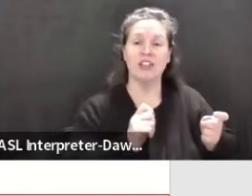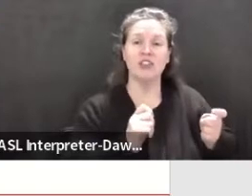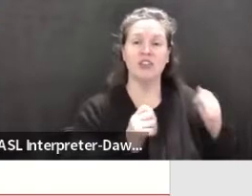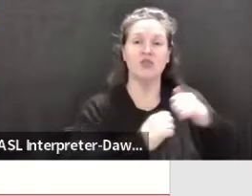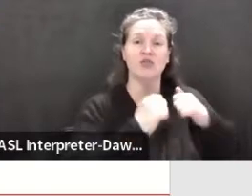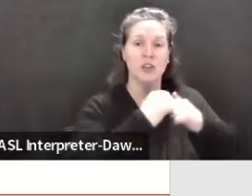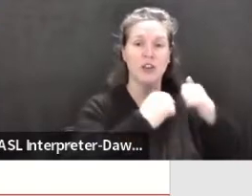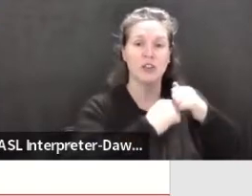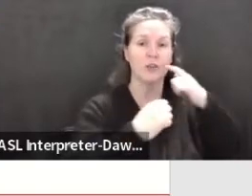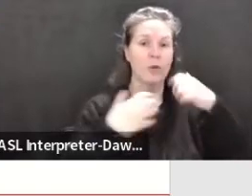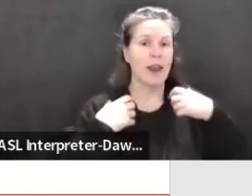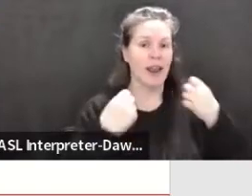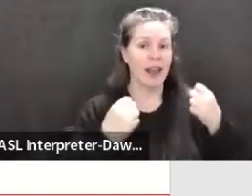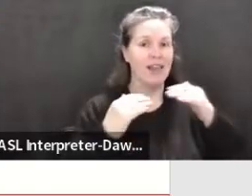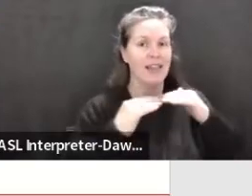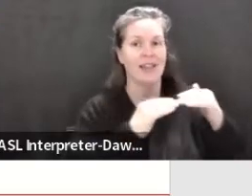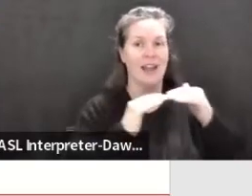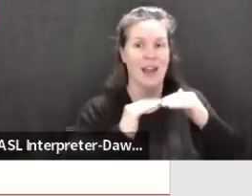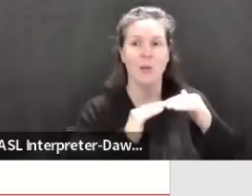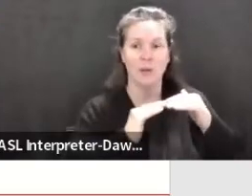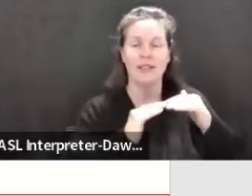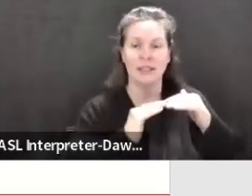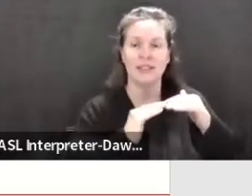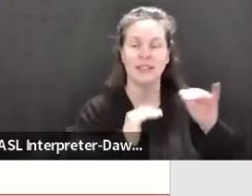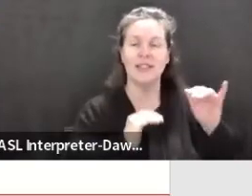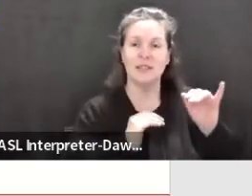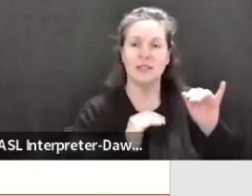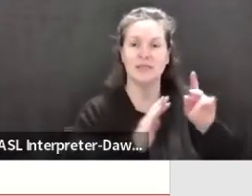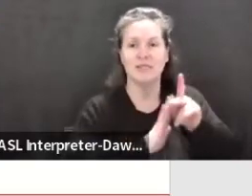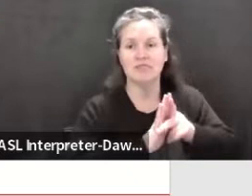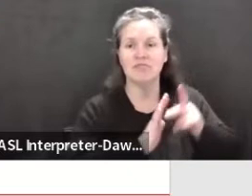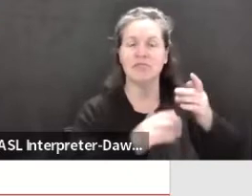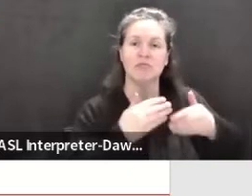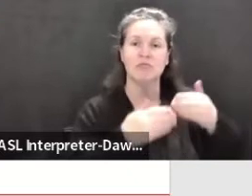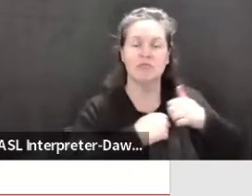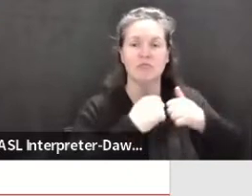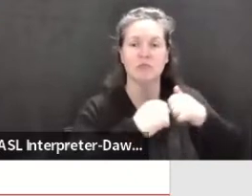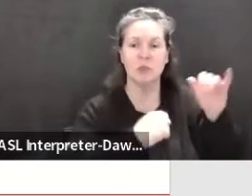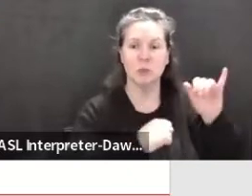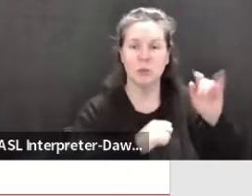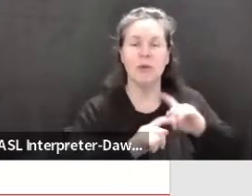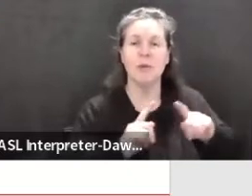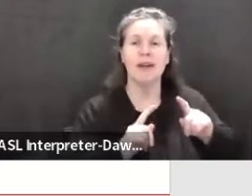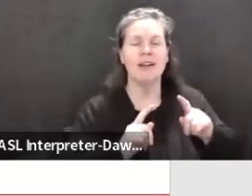And so it's a little bit more than just walking away with minimal knowledge,